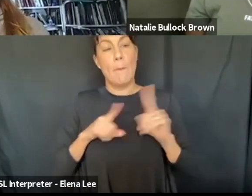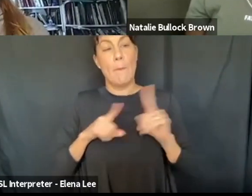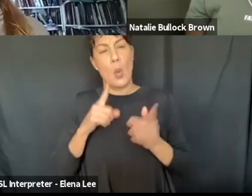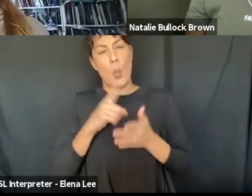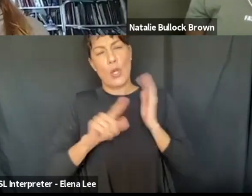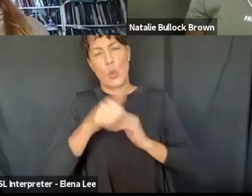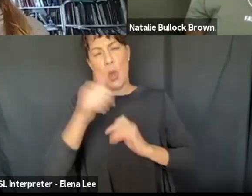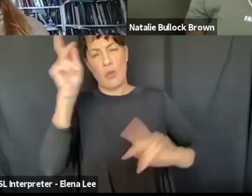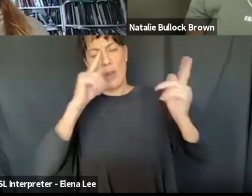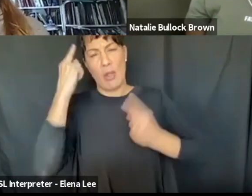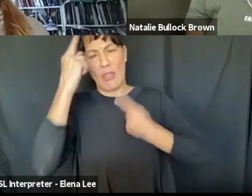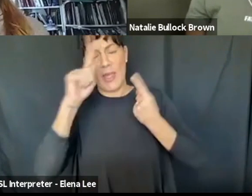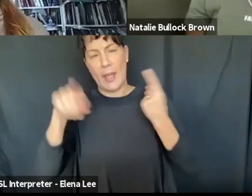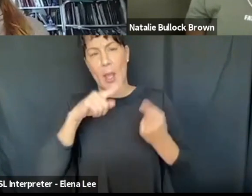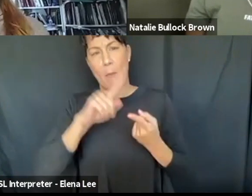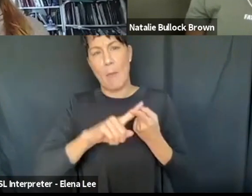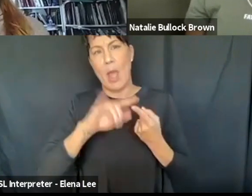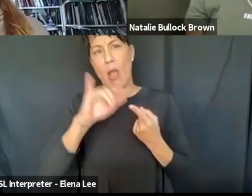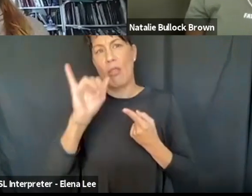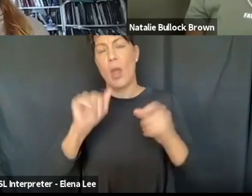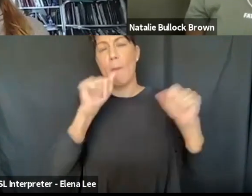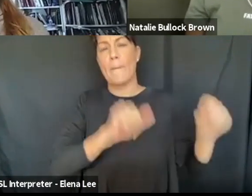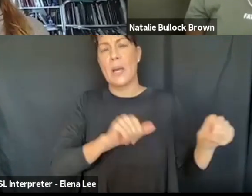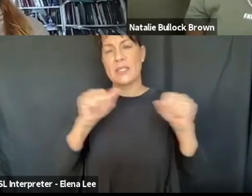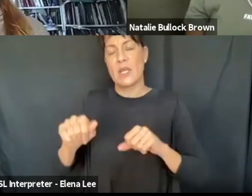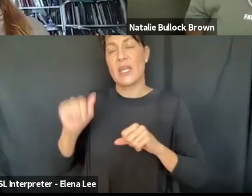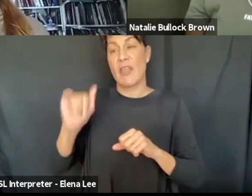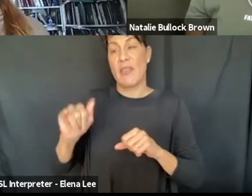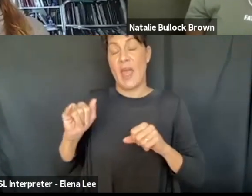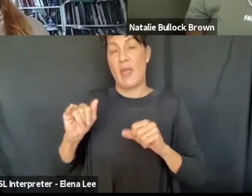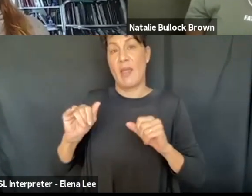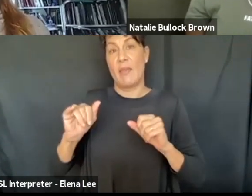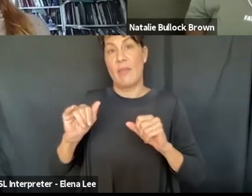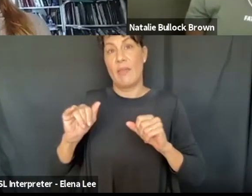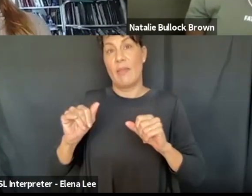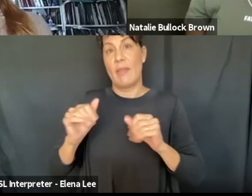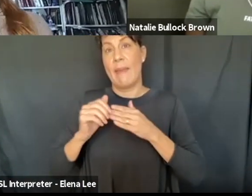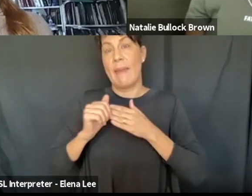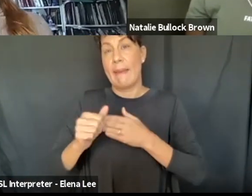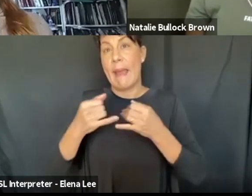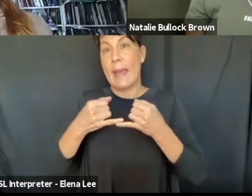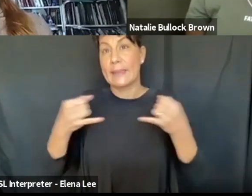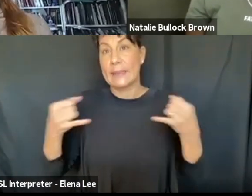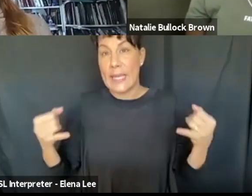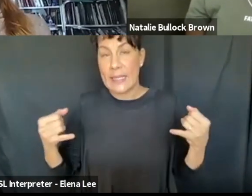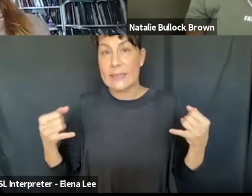that the guidelines, particularly the Dart Center and the Murad Code, but also the work